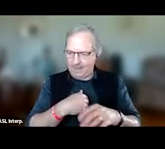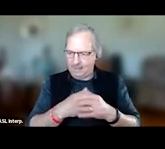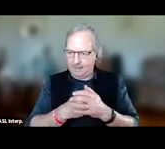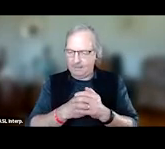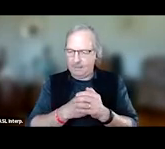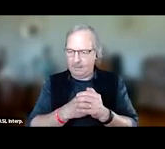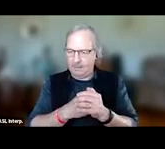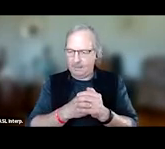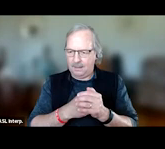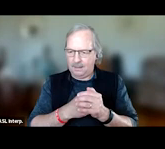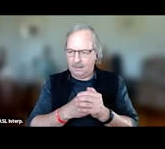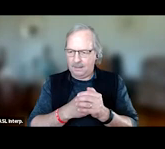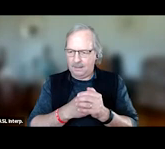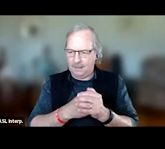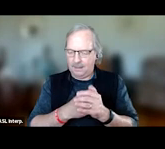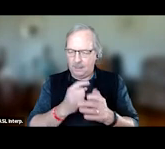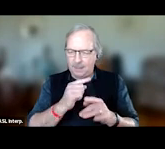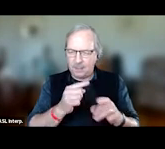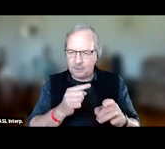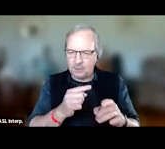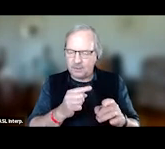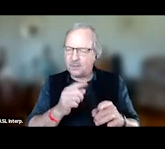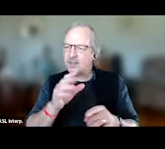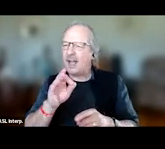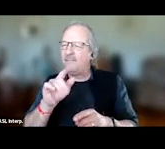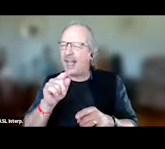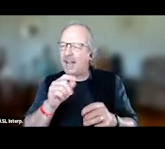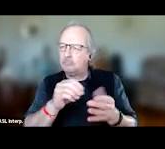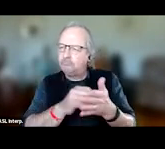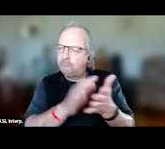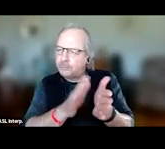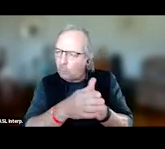we ensure that there's a homeless flag on it so that when it gets to DDS they will know